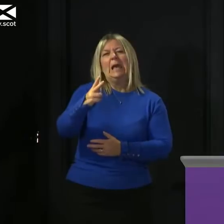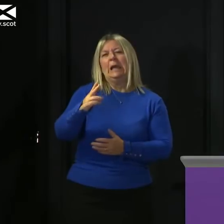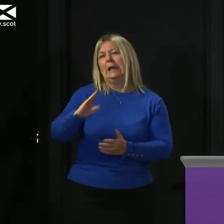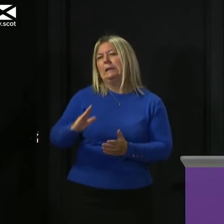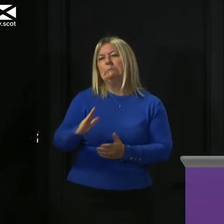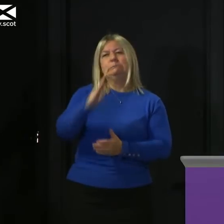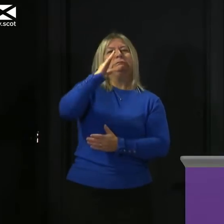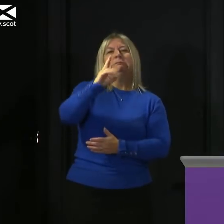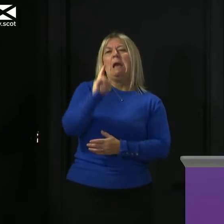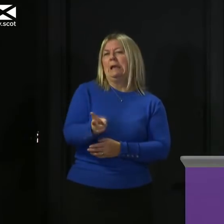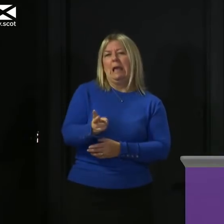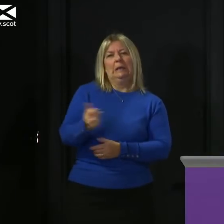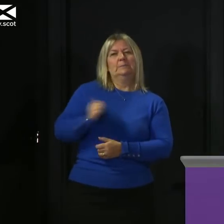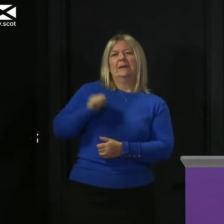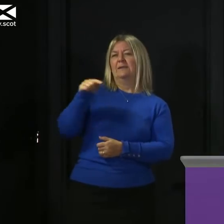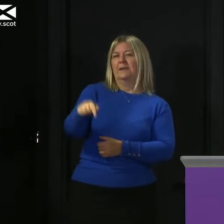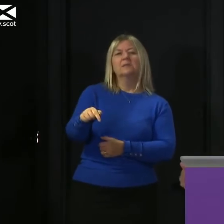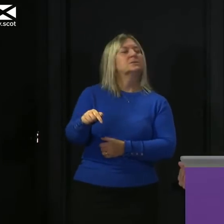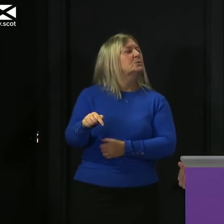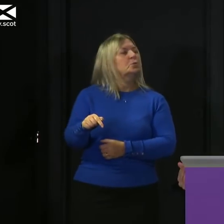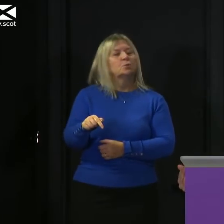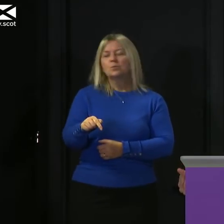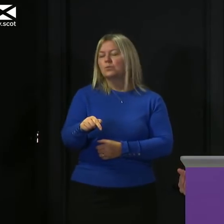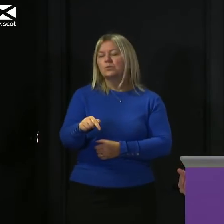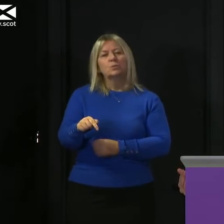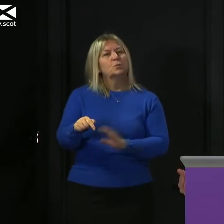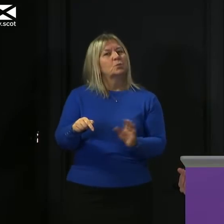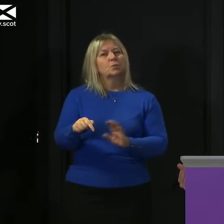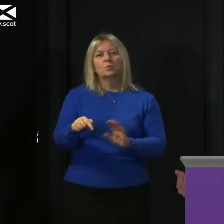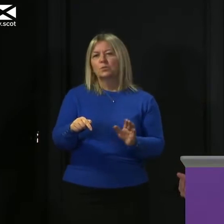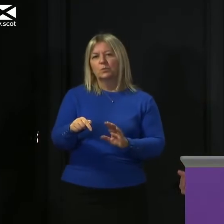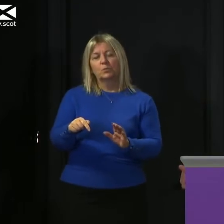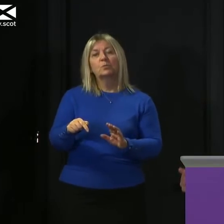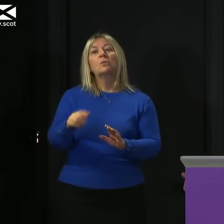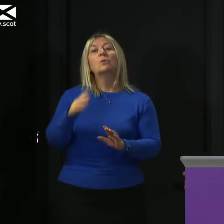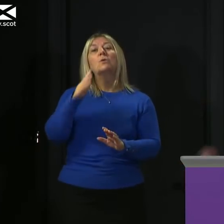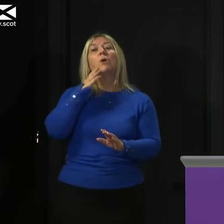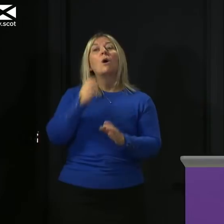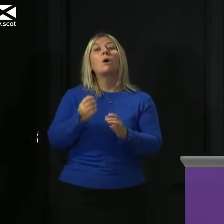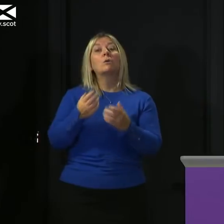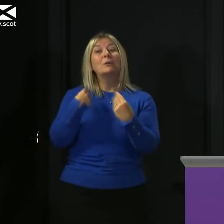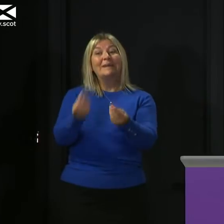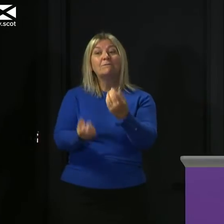the opportunity to spread and it dies when we take those opportunities away from it. So our job, all